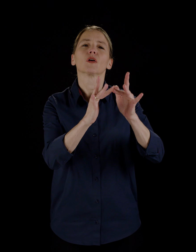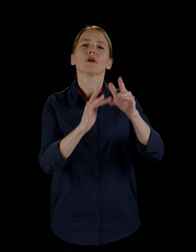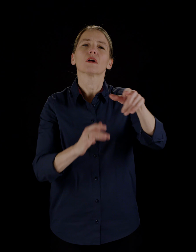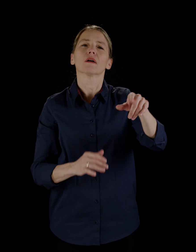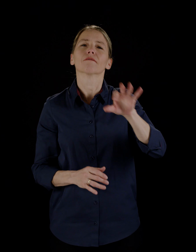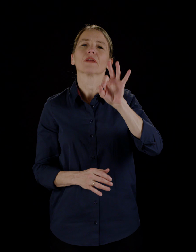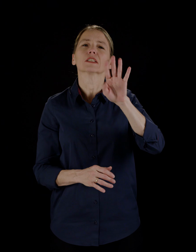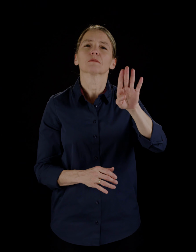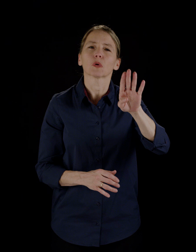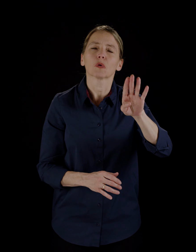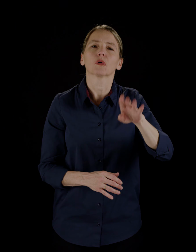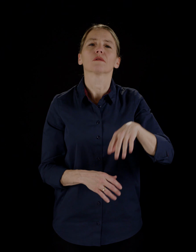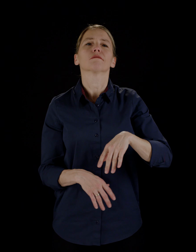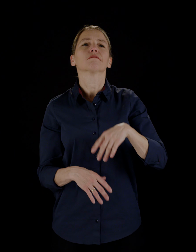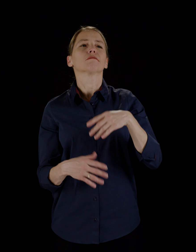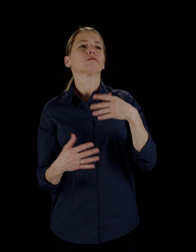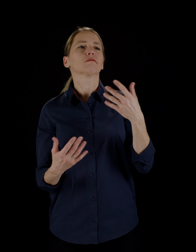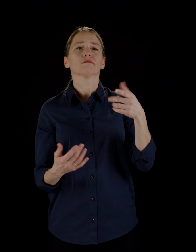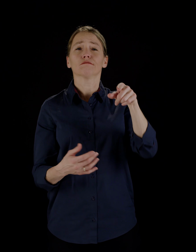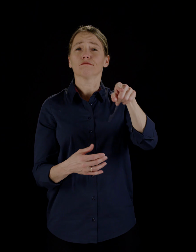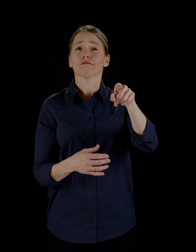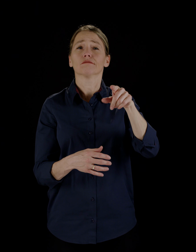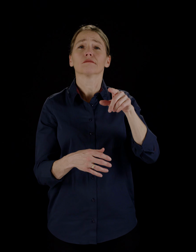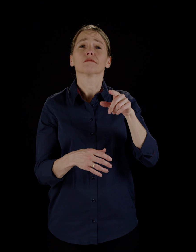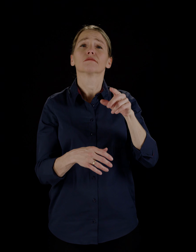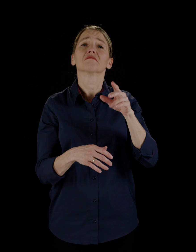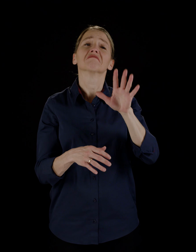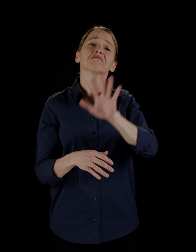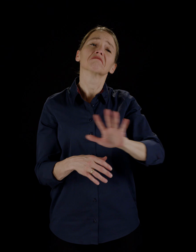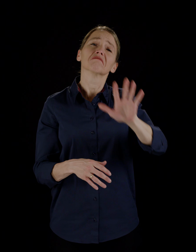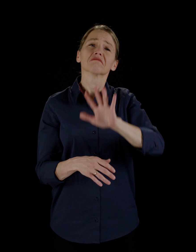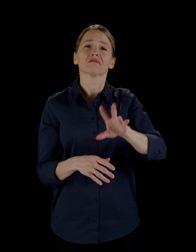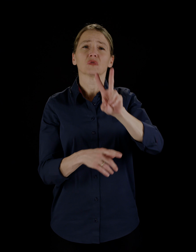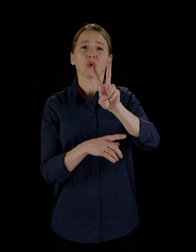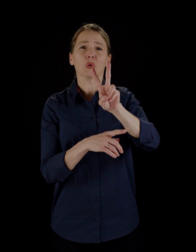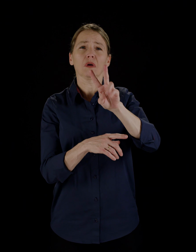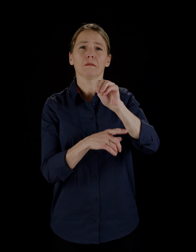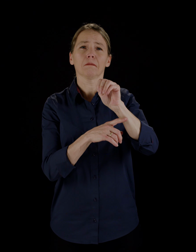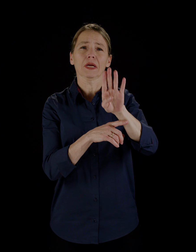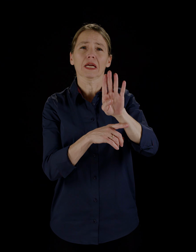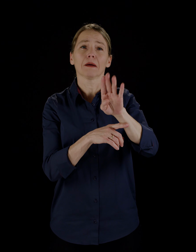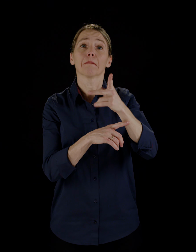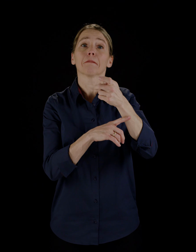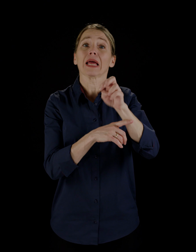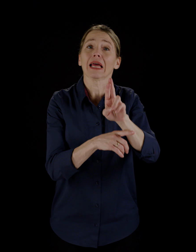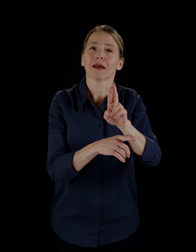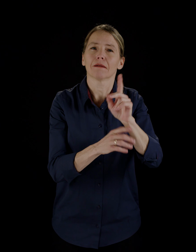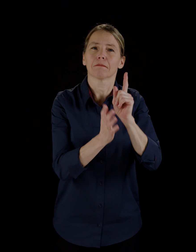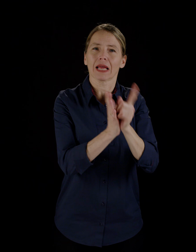Sites like Facebook will use around 2 MB per minute. However, it will also depend on the